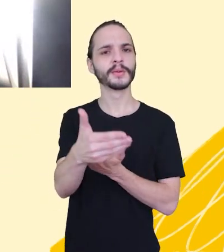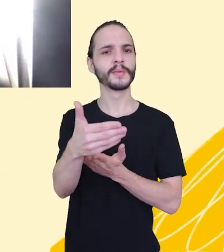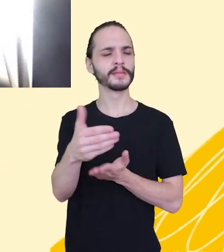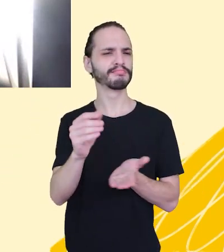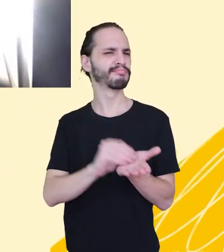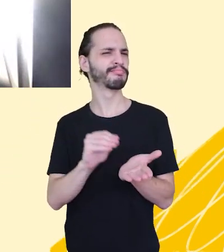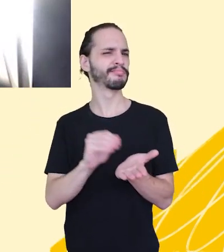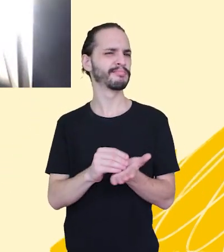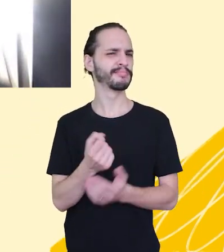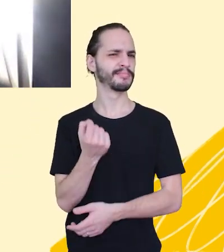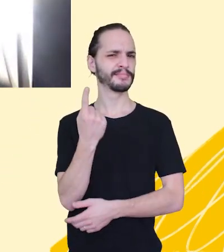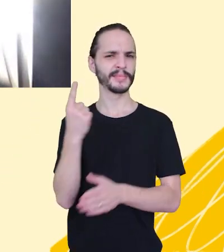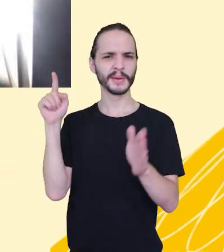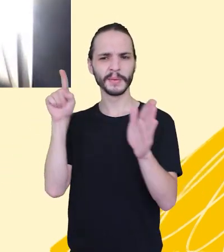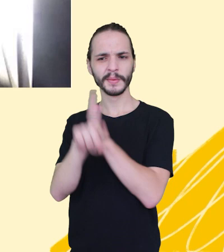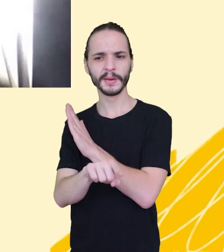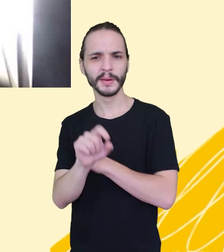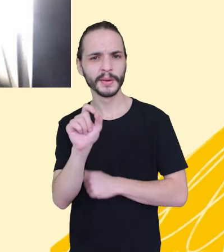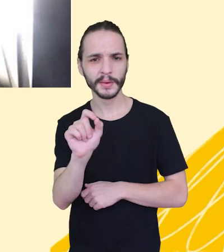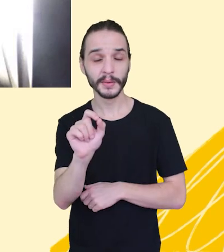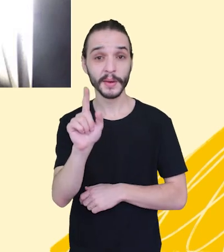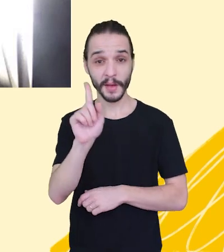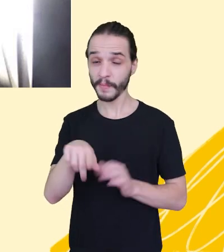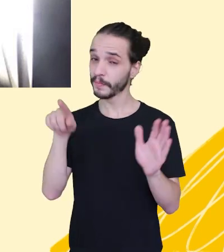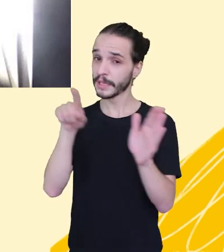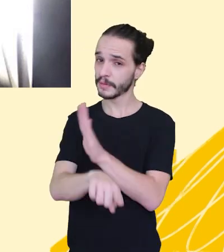And then I thought why not to film the gap